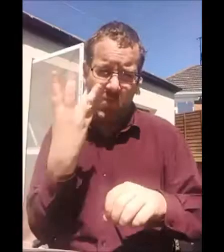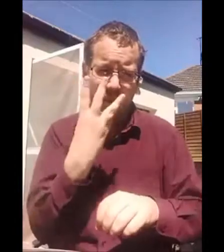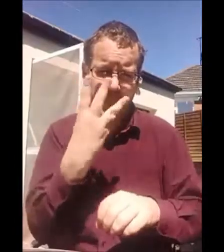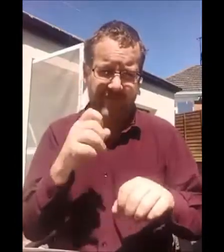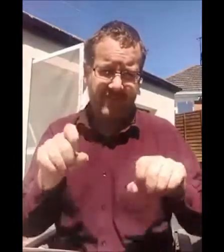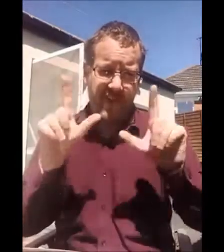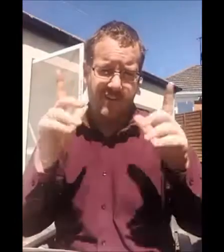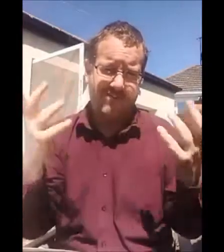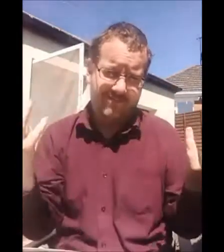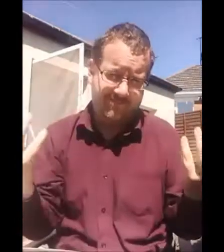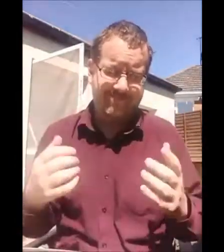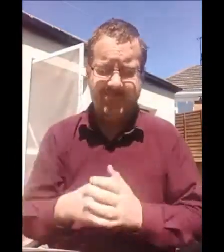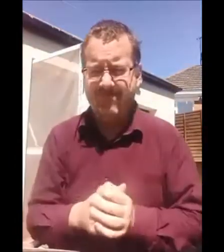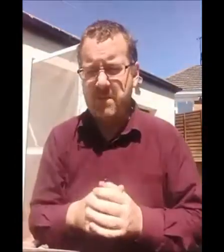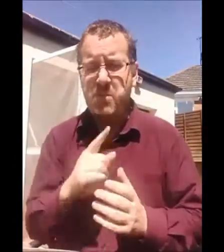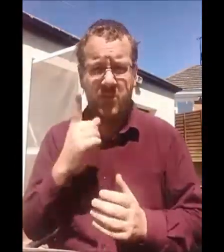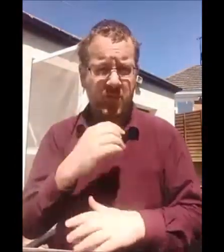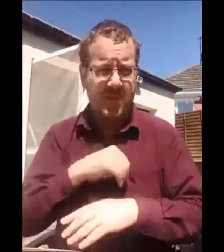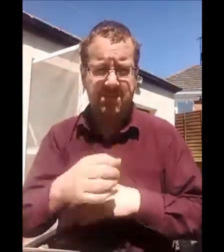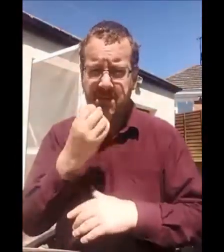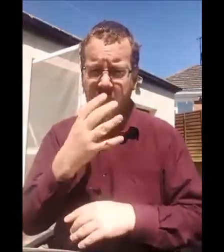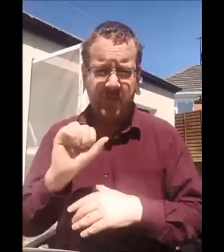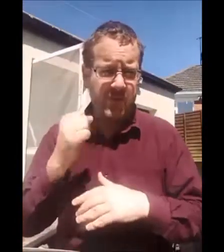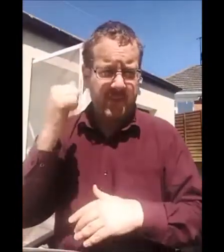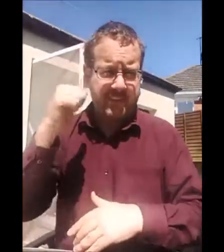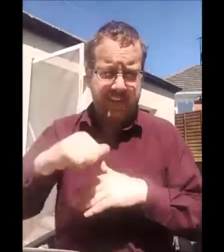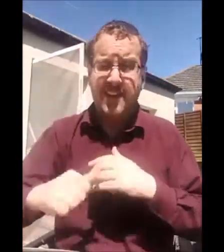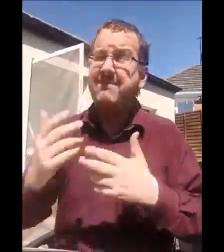But today is a beautiful sunny day today. It's fantastic -